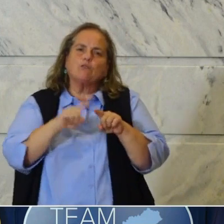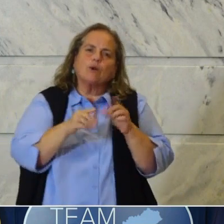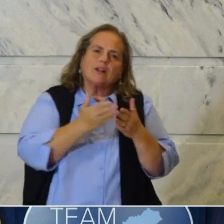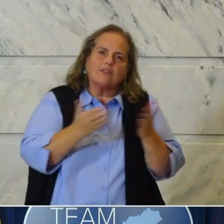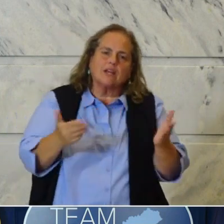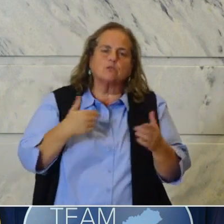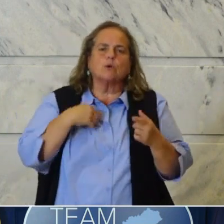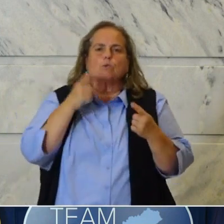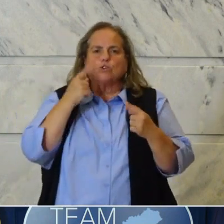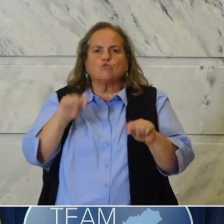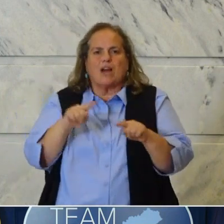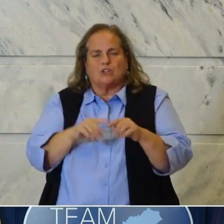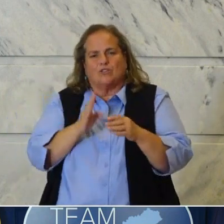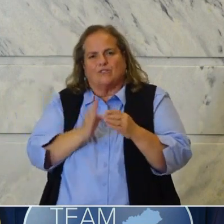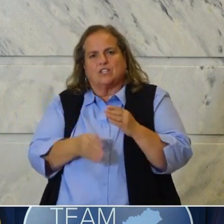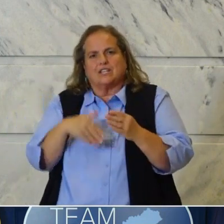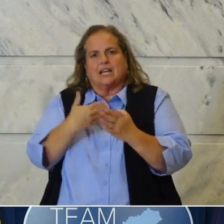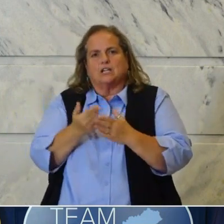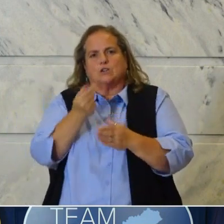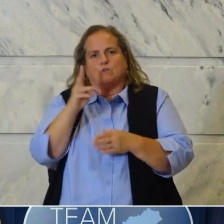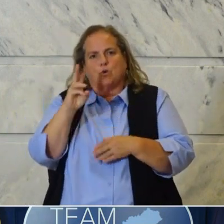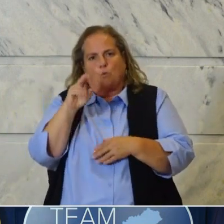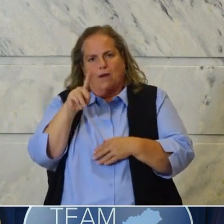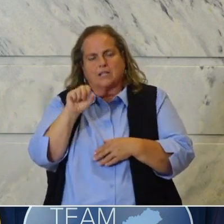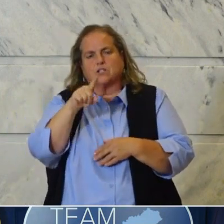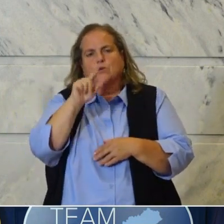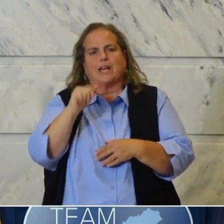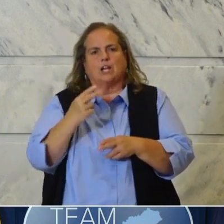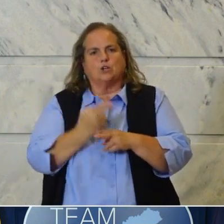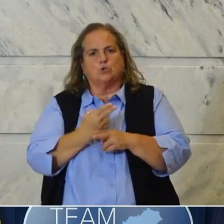next couple weeks so that these tools are available. The governor already